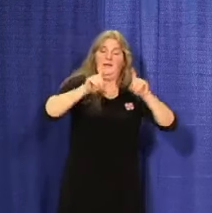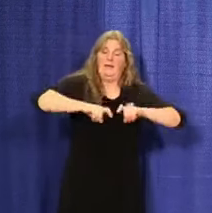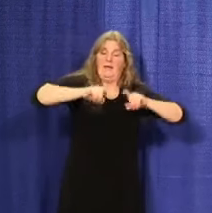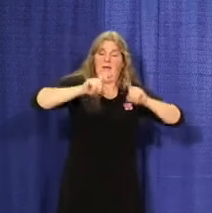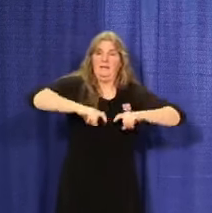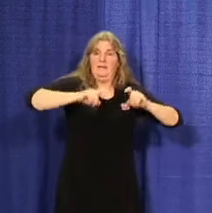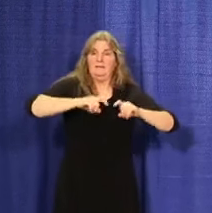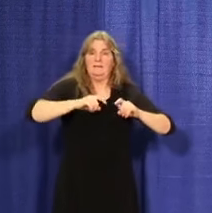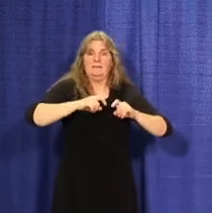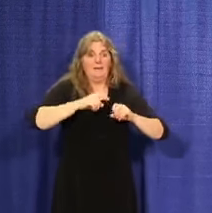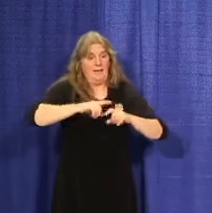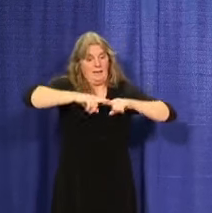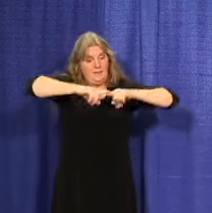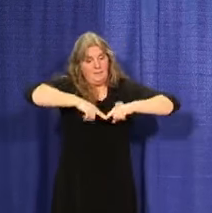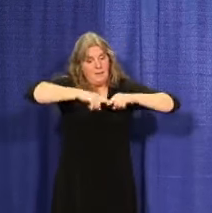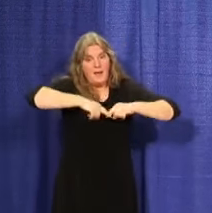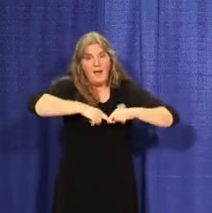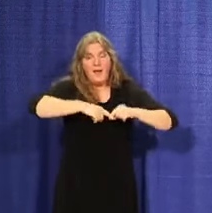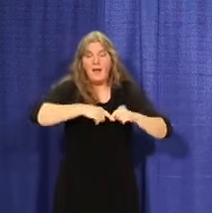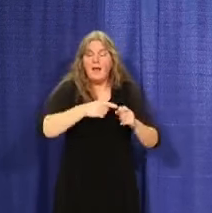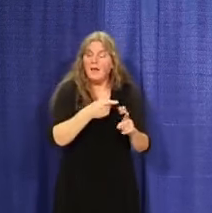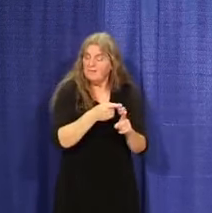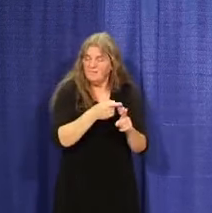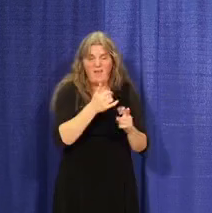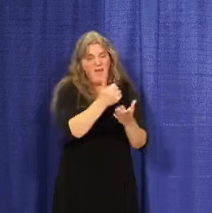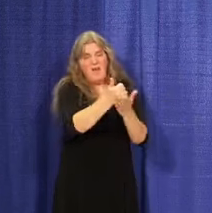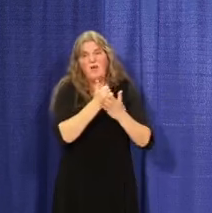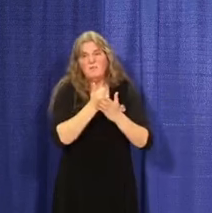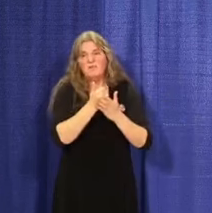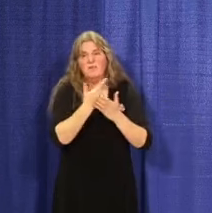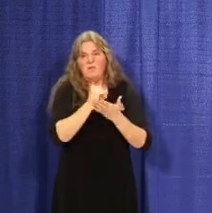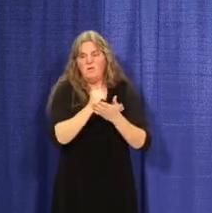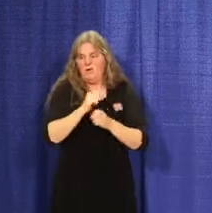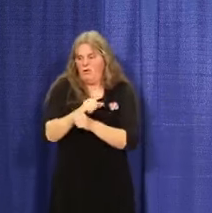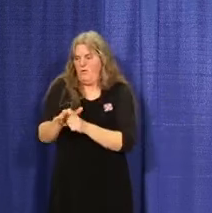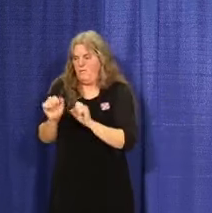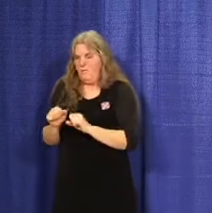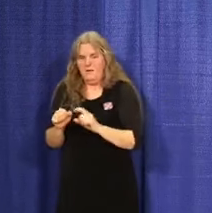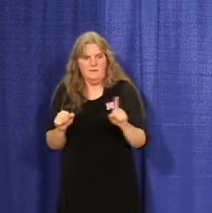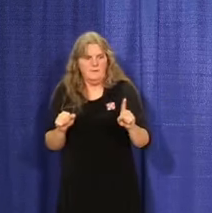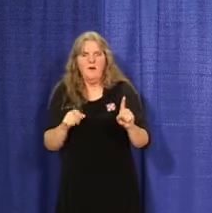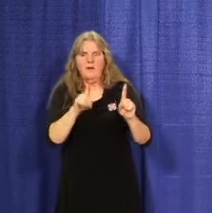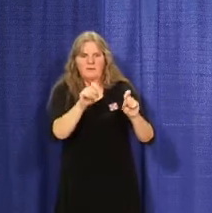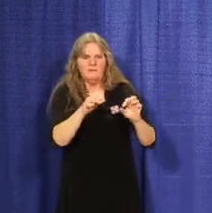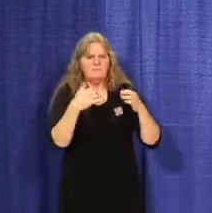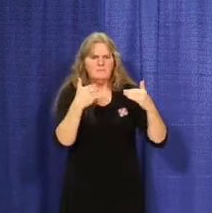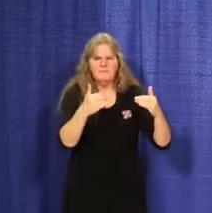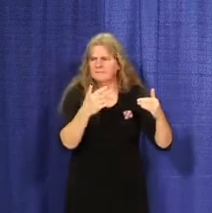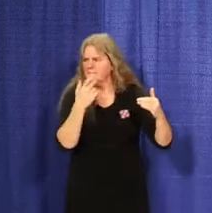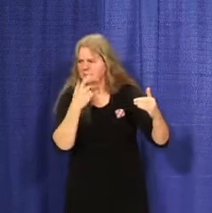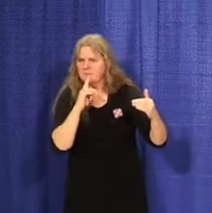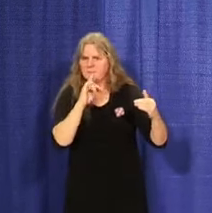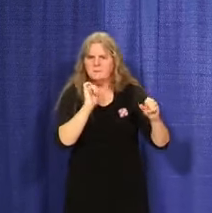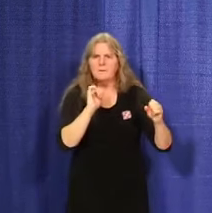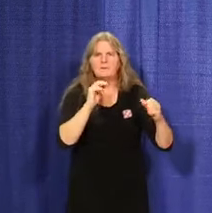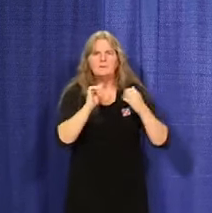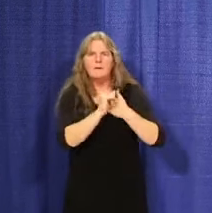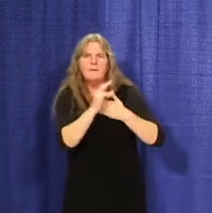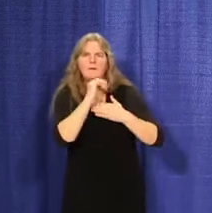allows us to live with COVID. After the initial test result on this patient, the YCDC team worked through the weekend